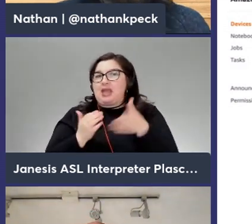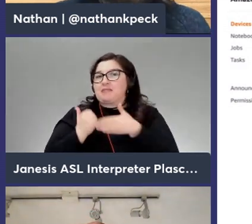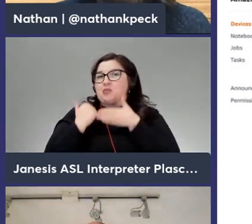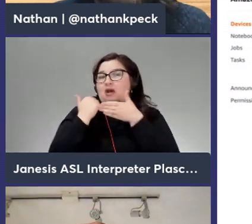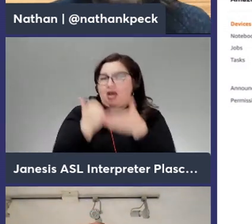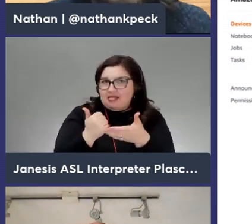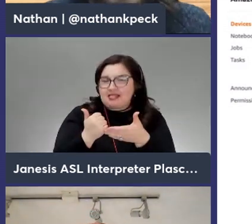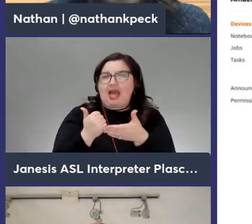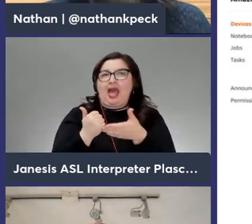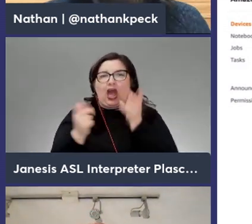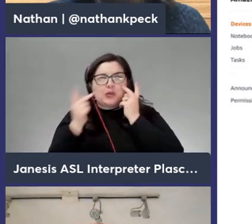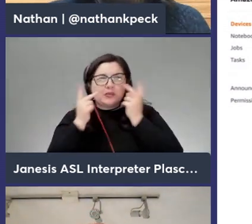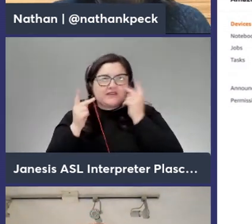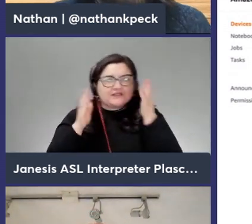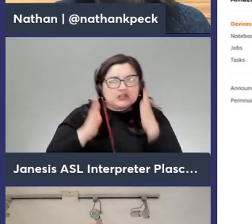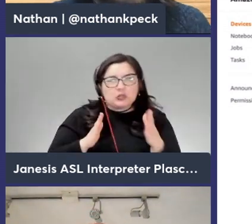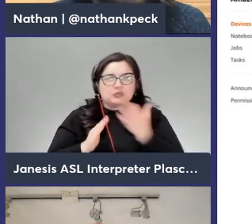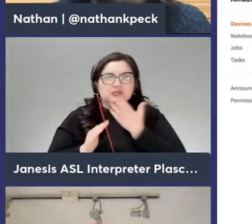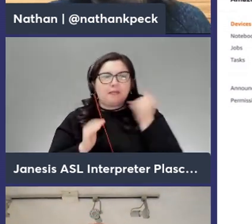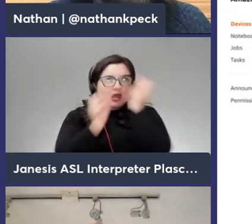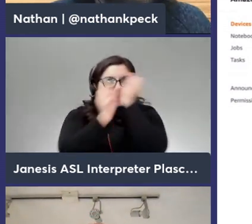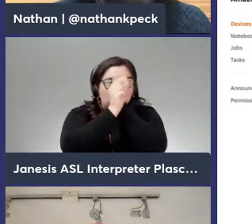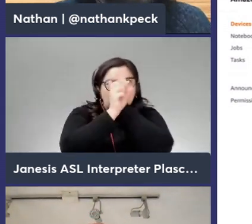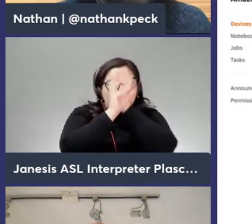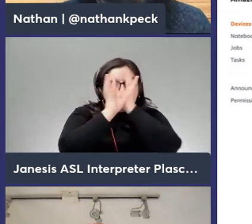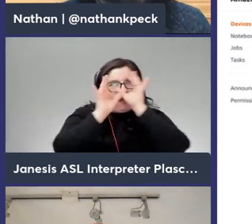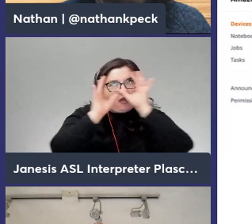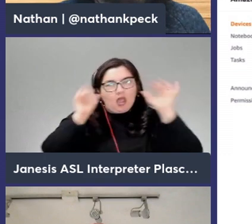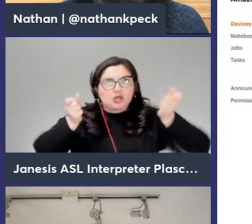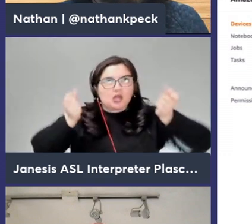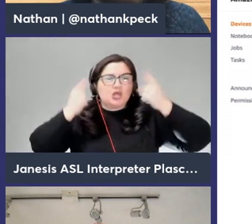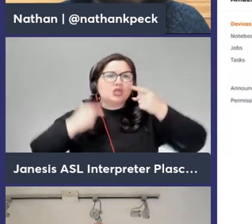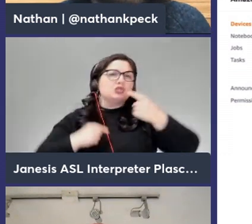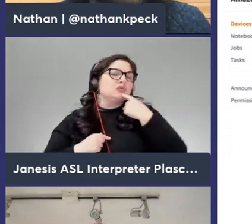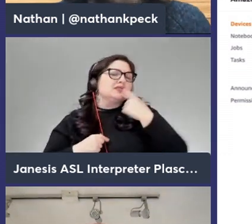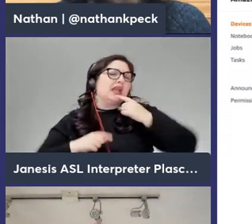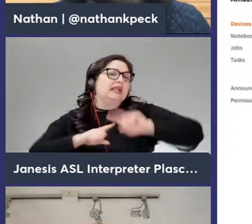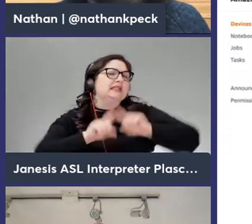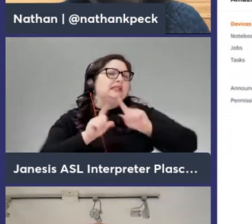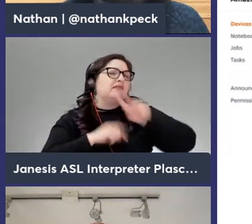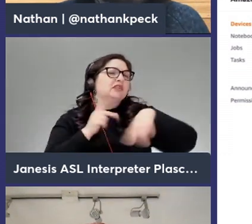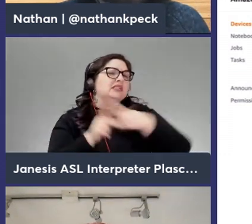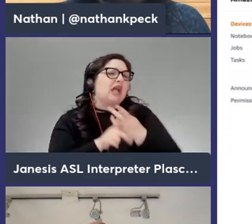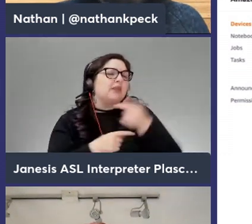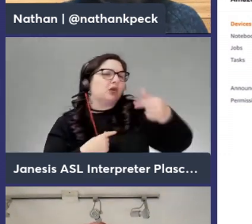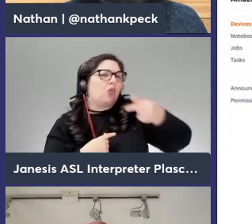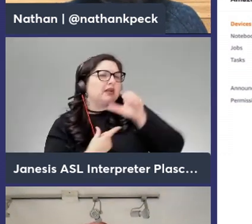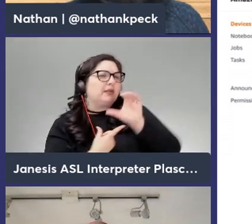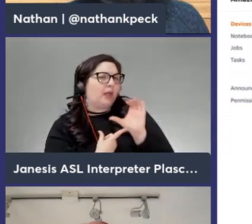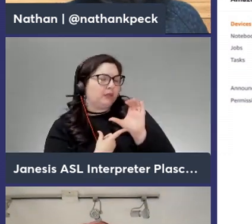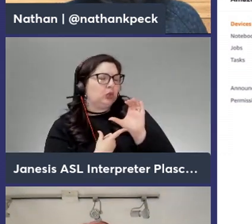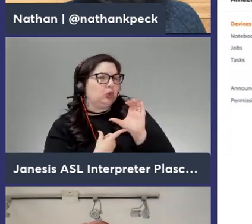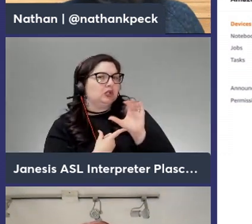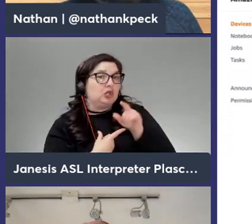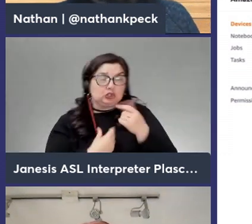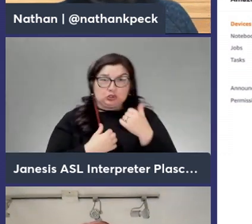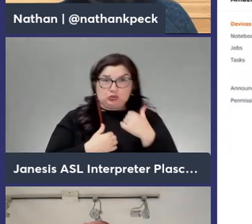to better picture what we're dealing with here. You say there's different types of quantum computers here. Do you have a picture of what the quantum computer